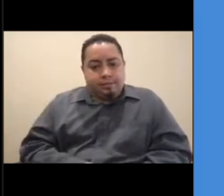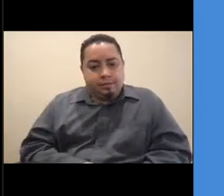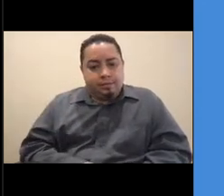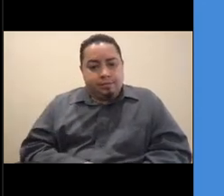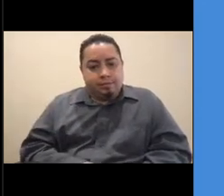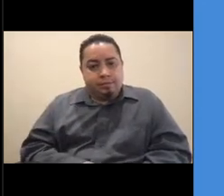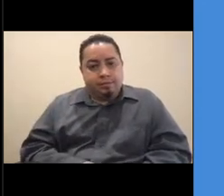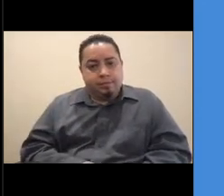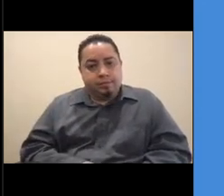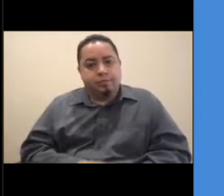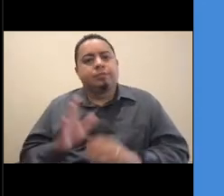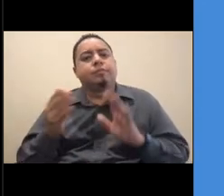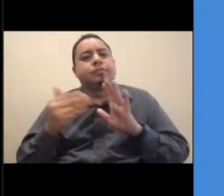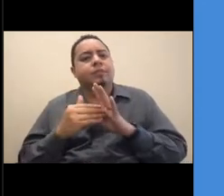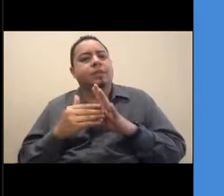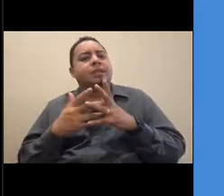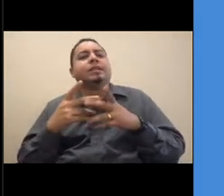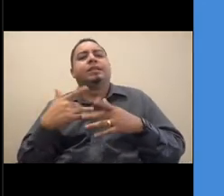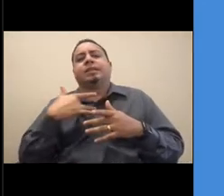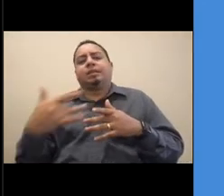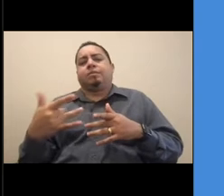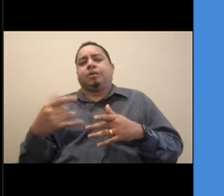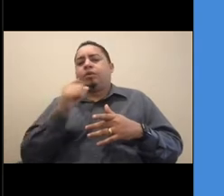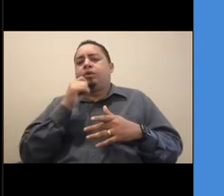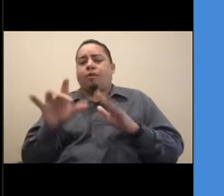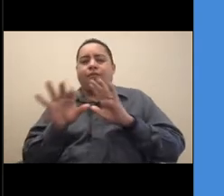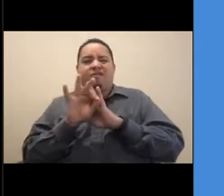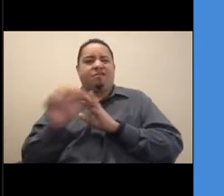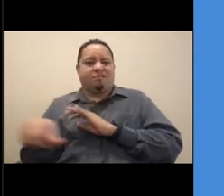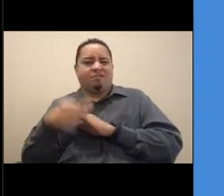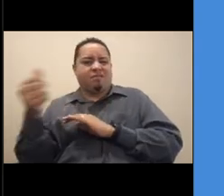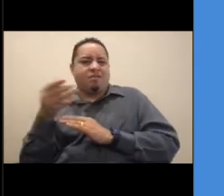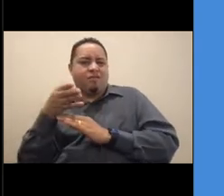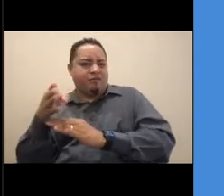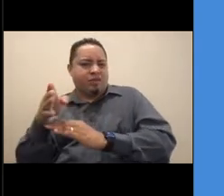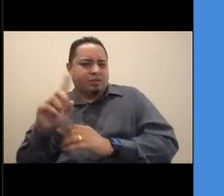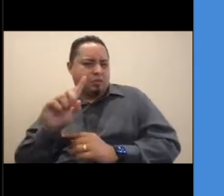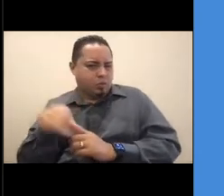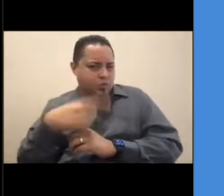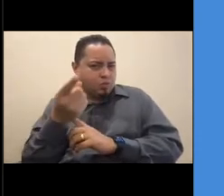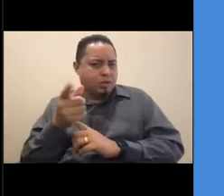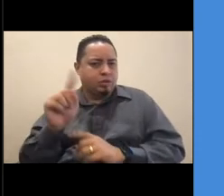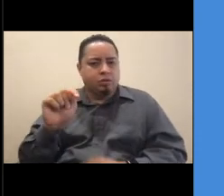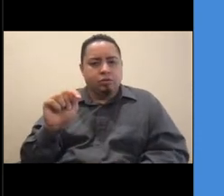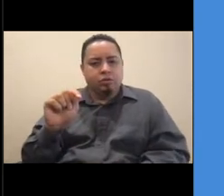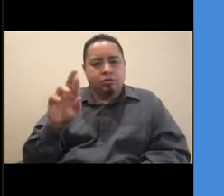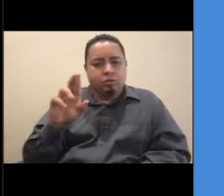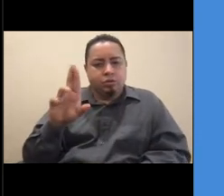meaning fish that aren't lake trout species. It's usually just lake trout. And then on the next photo,